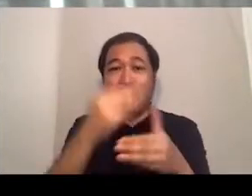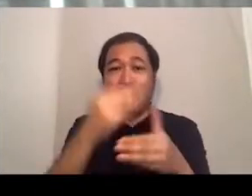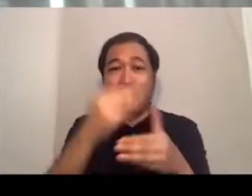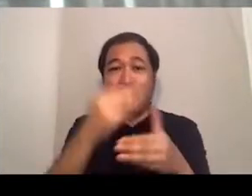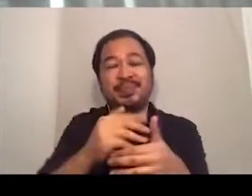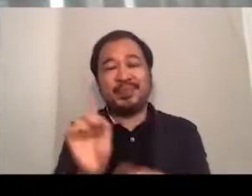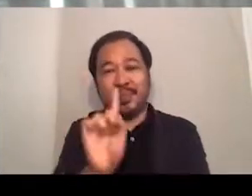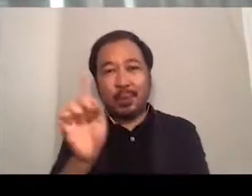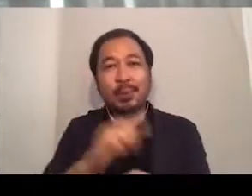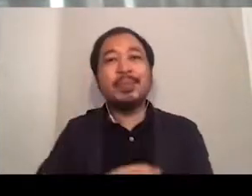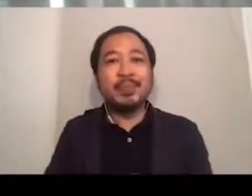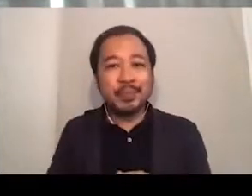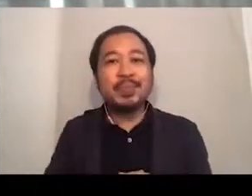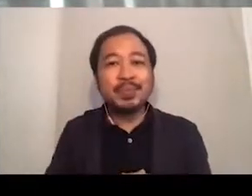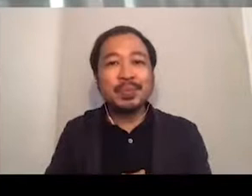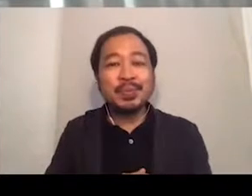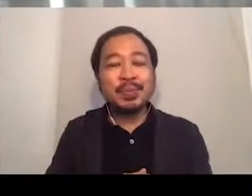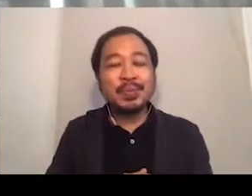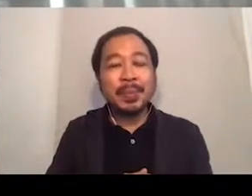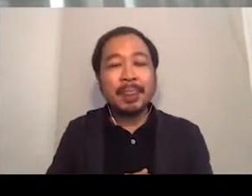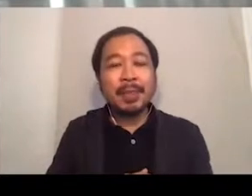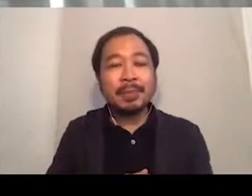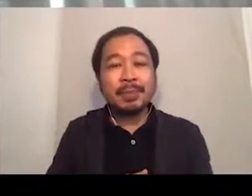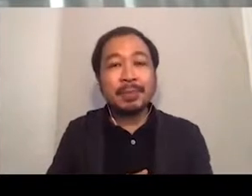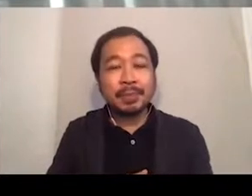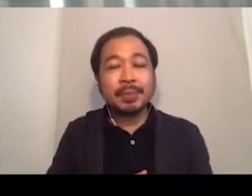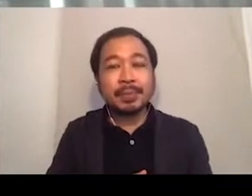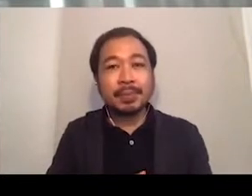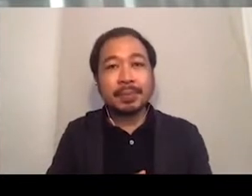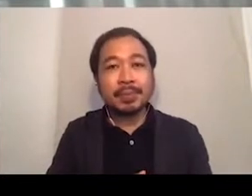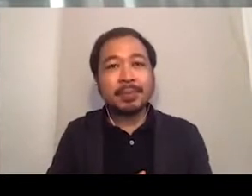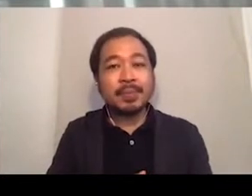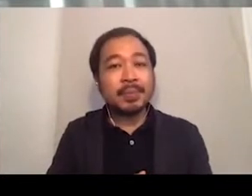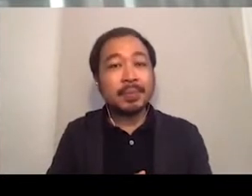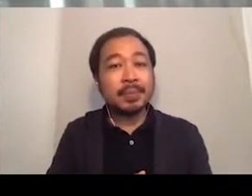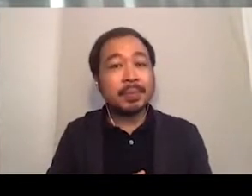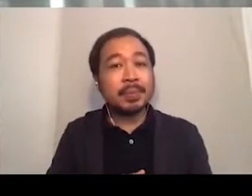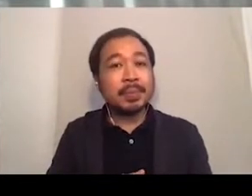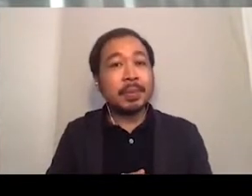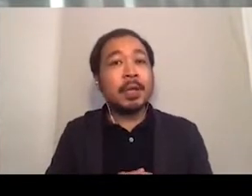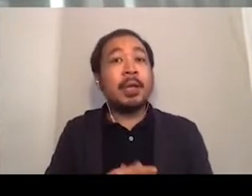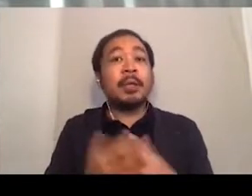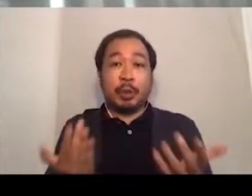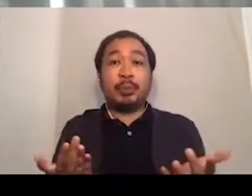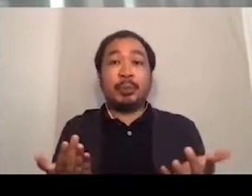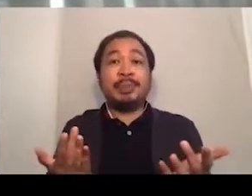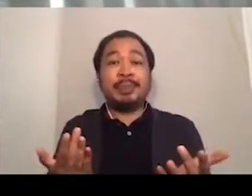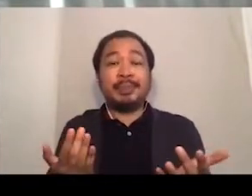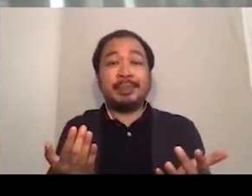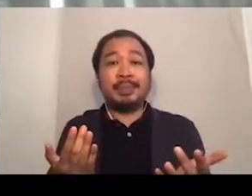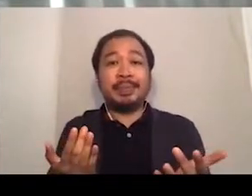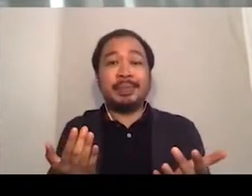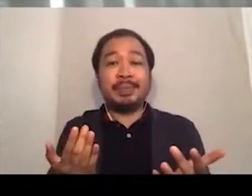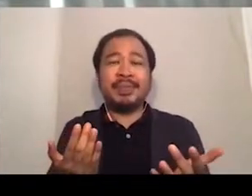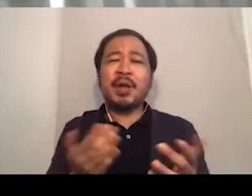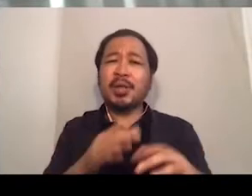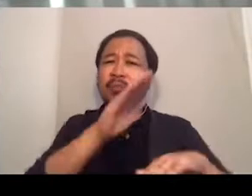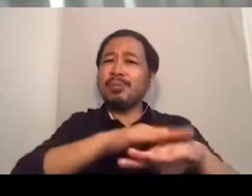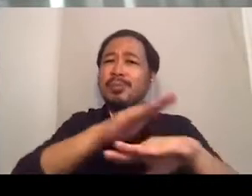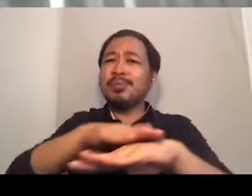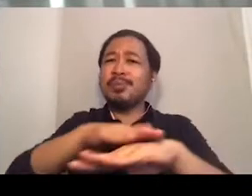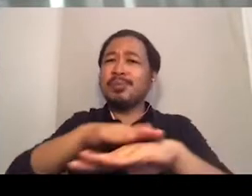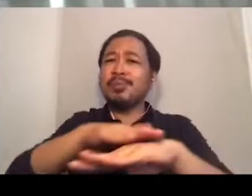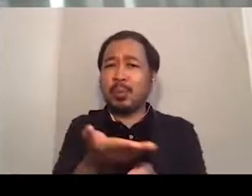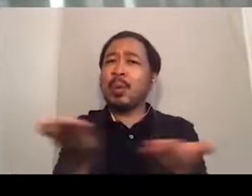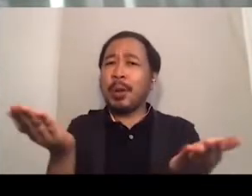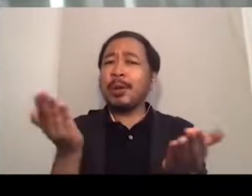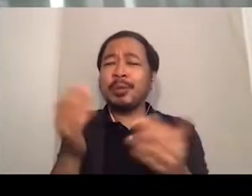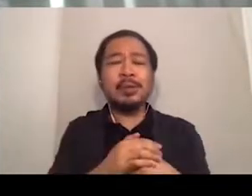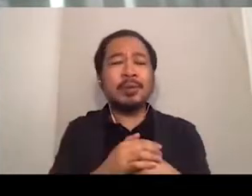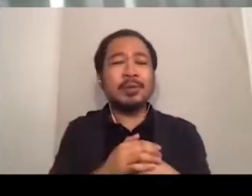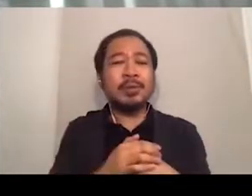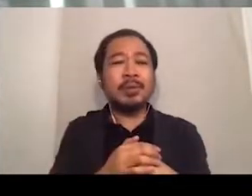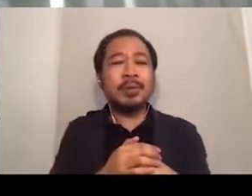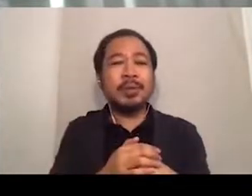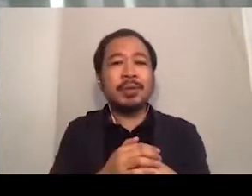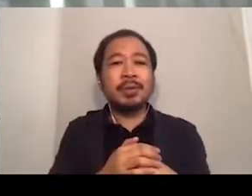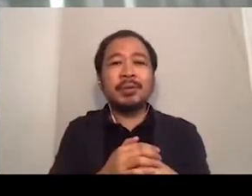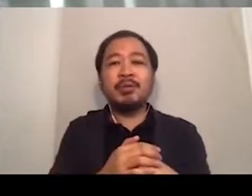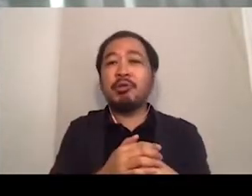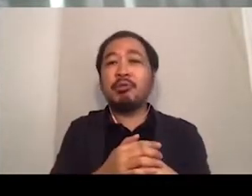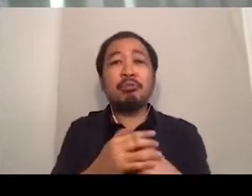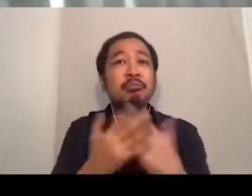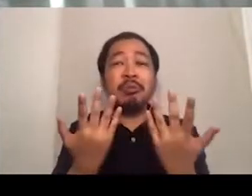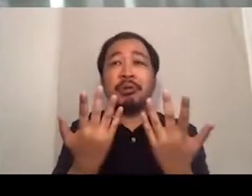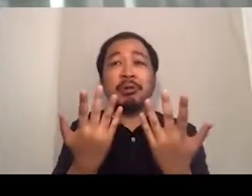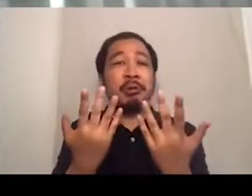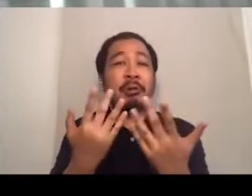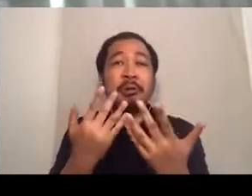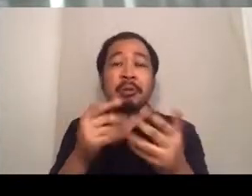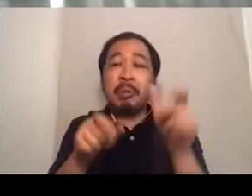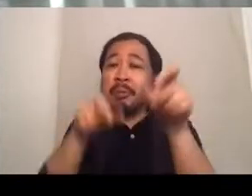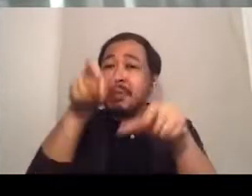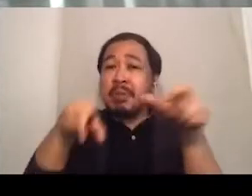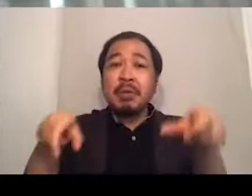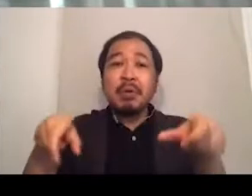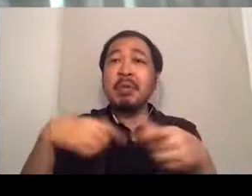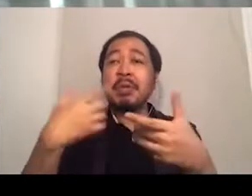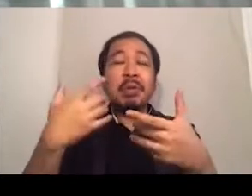or academics, are trying to predict that we are at risk of disintegration, fragmentation,